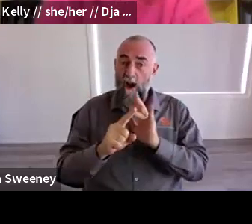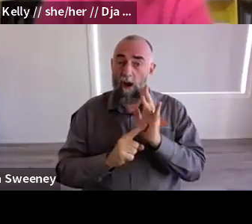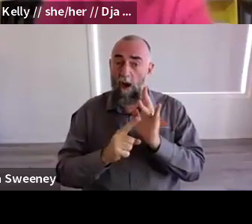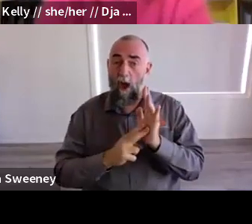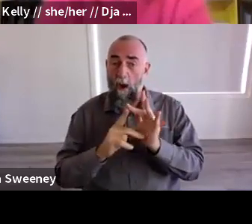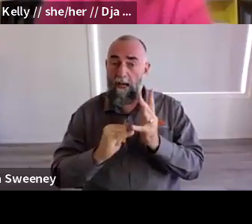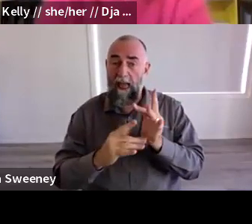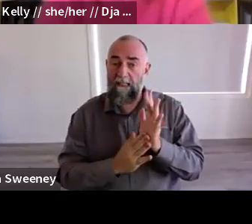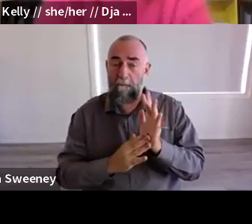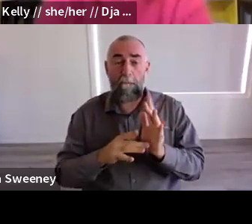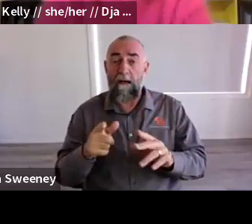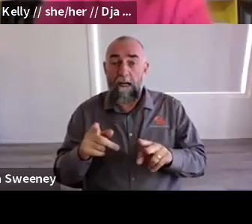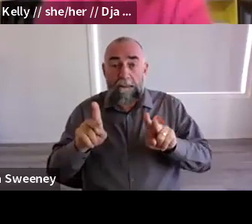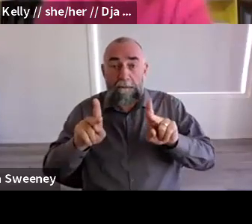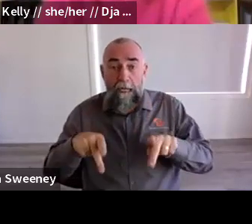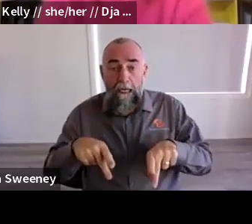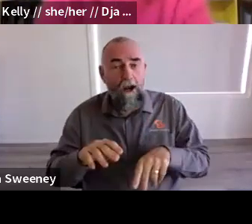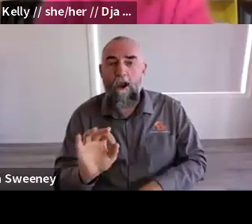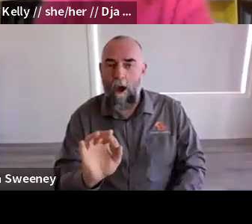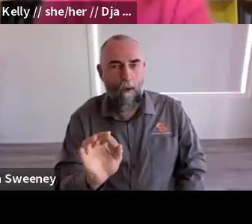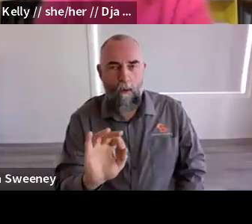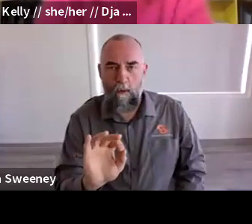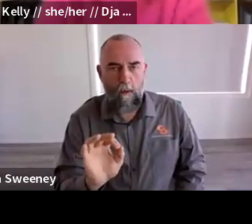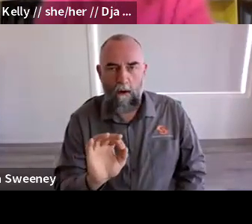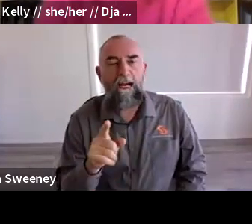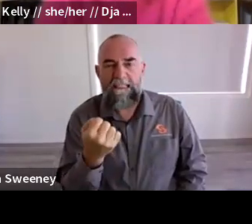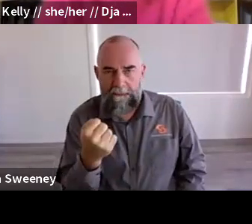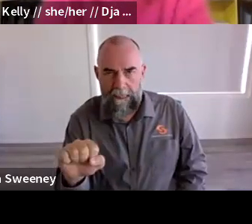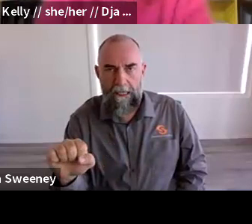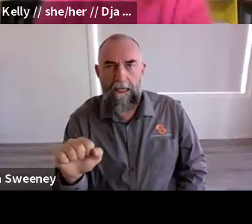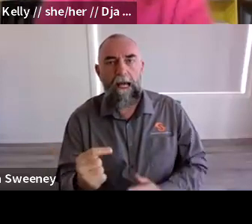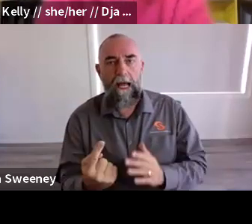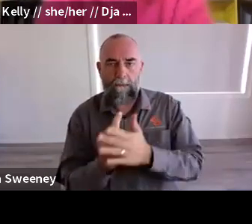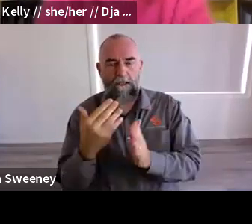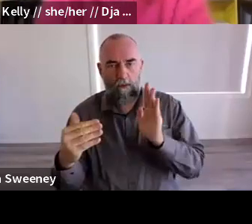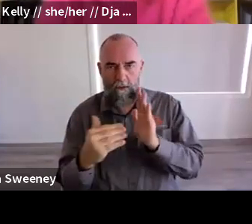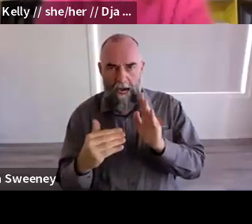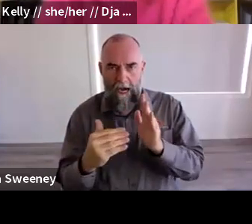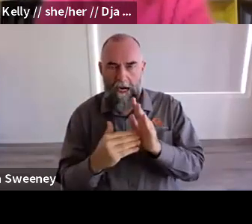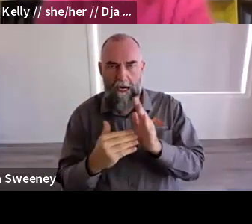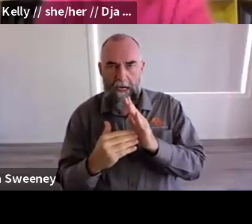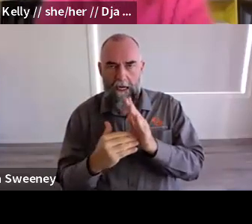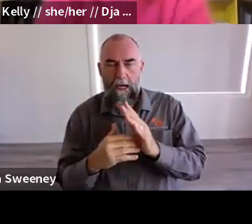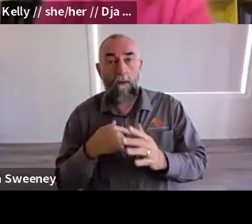and patted on the head and said, "Thanks for your day's work." It's still like that. Colonisation is not dead. It still exists now. Even in the